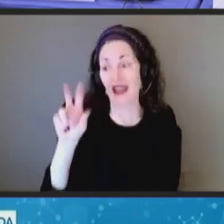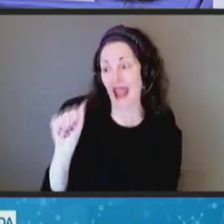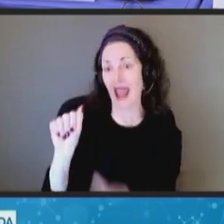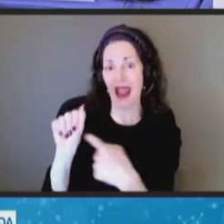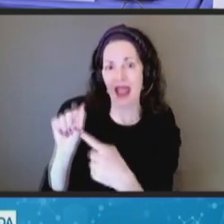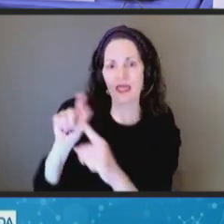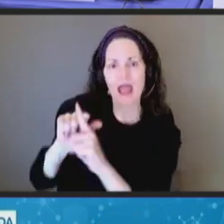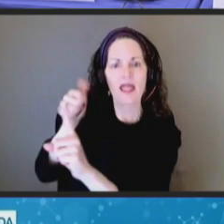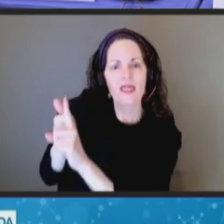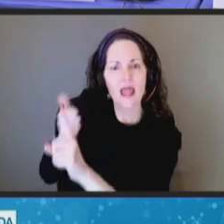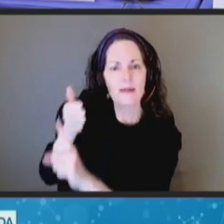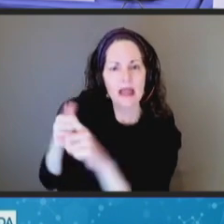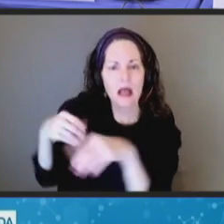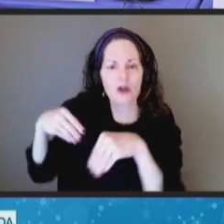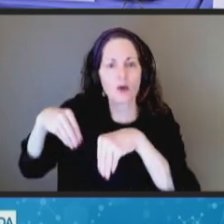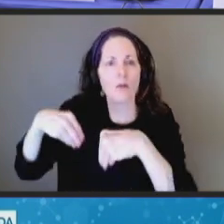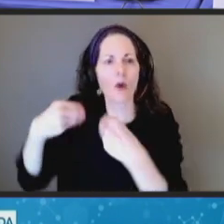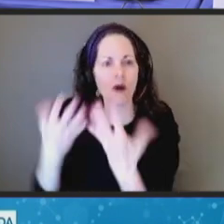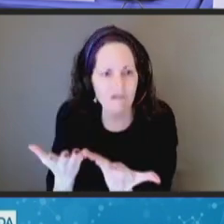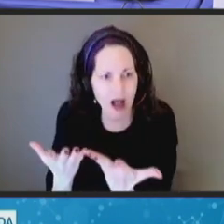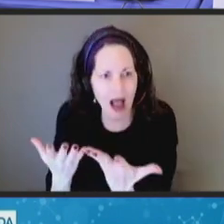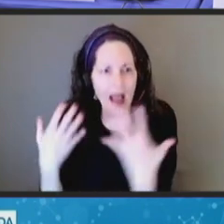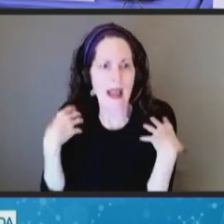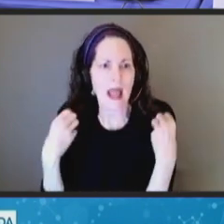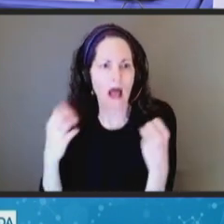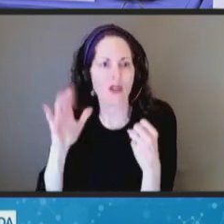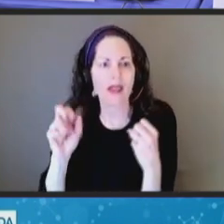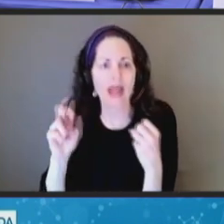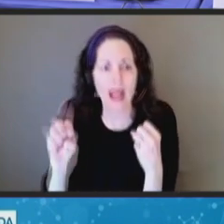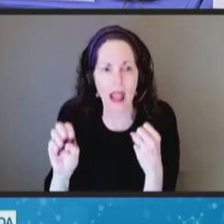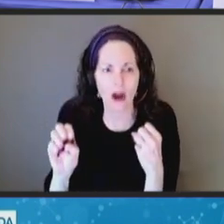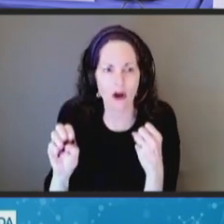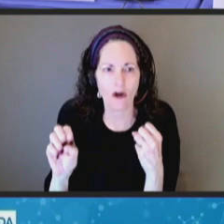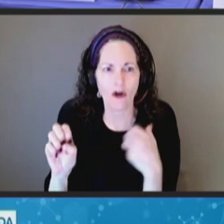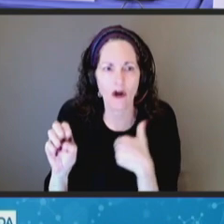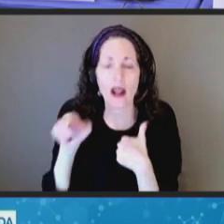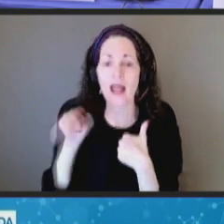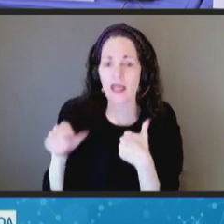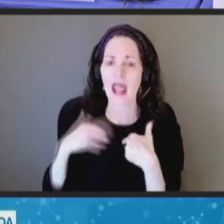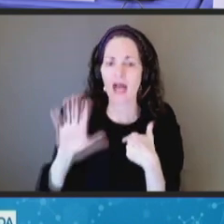they are providing services, and they have their own electronic health workers. And I'll let Pam